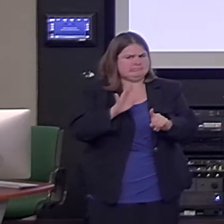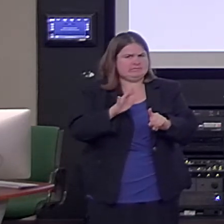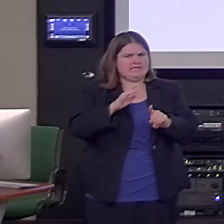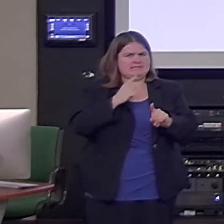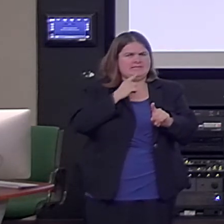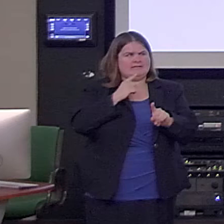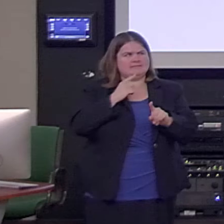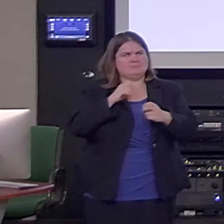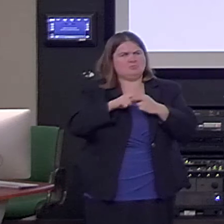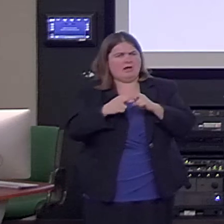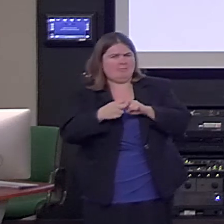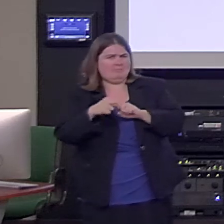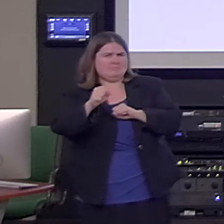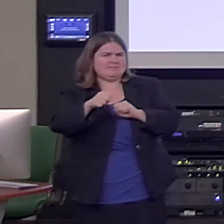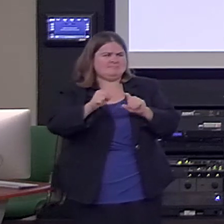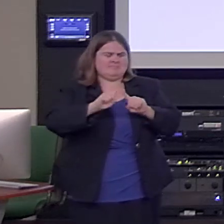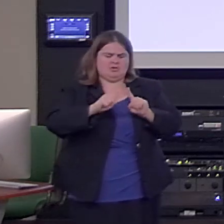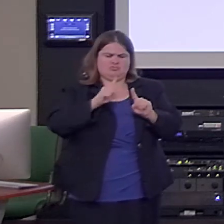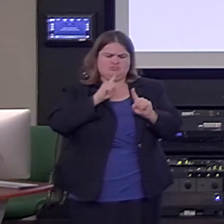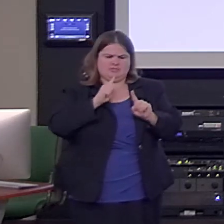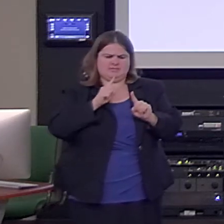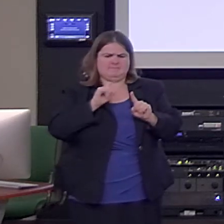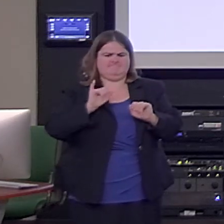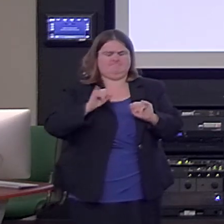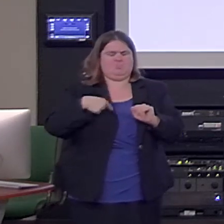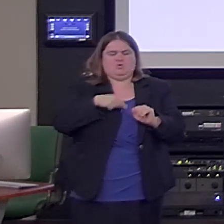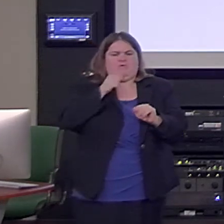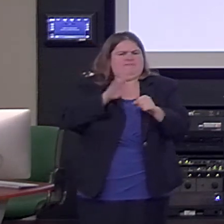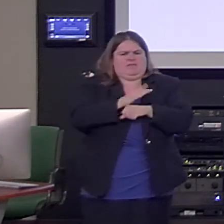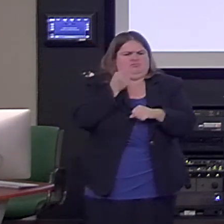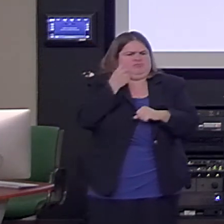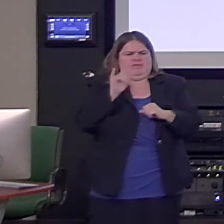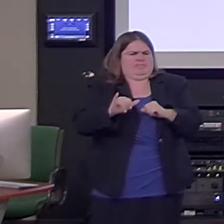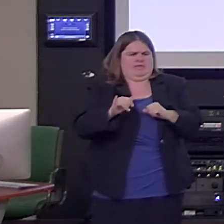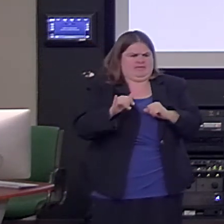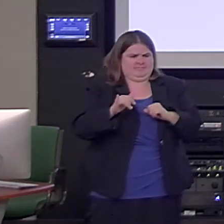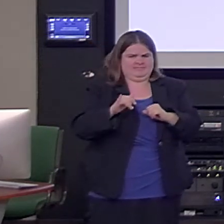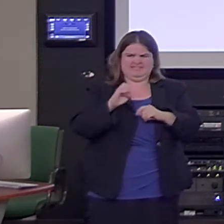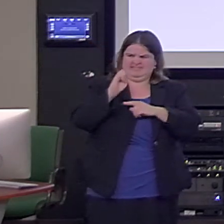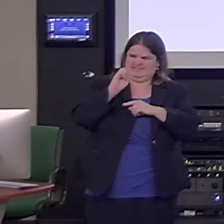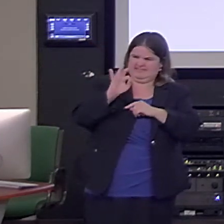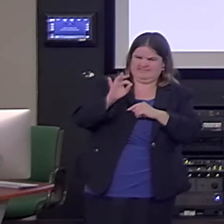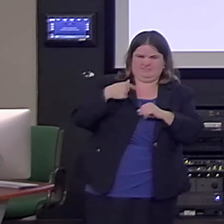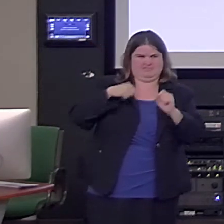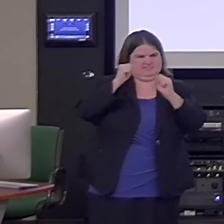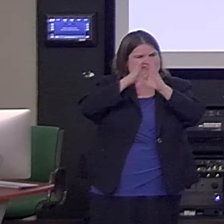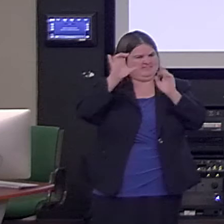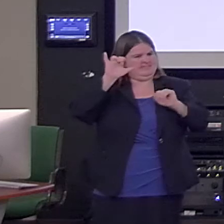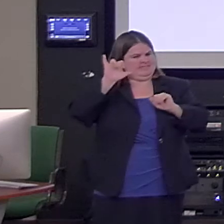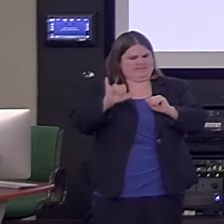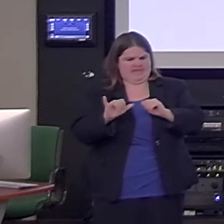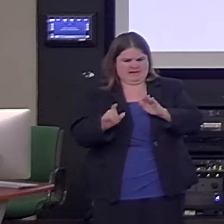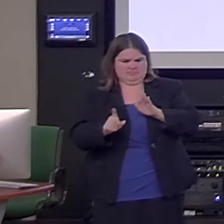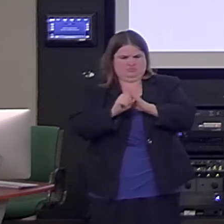But we don't really totally understand it because executive functions are thought to emerge from prefrontal cortex.